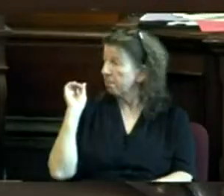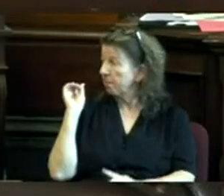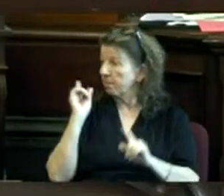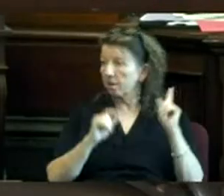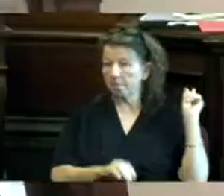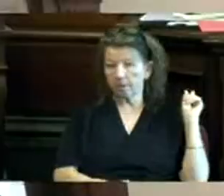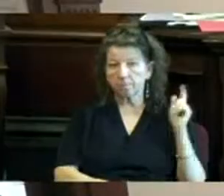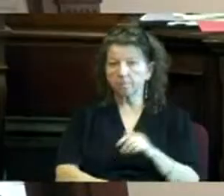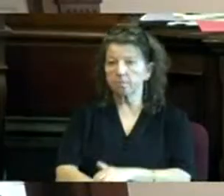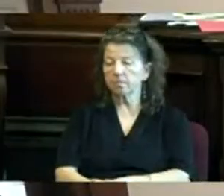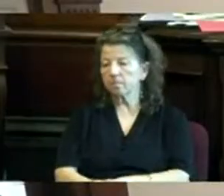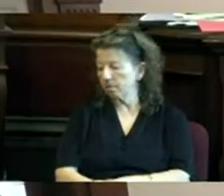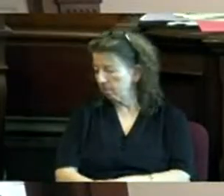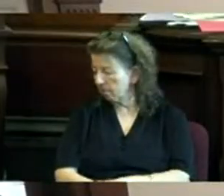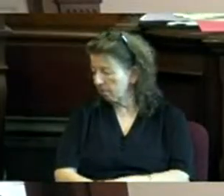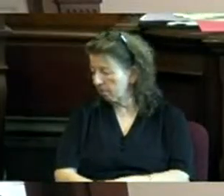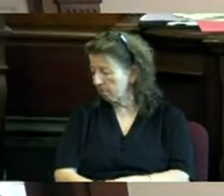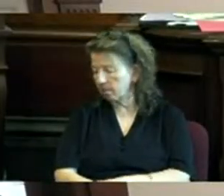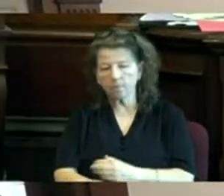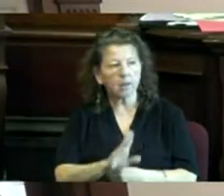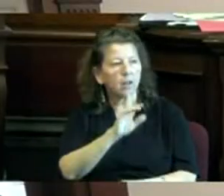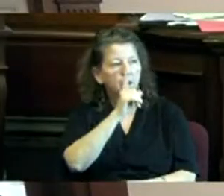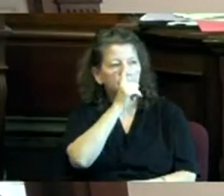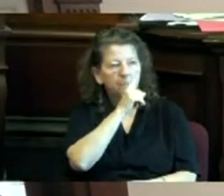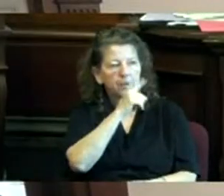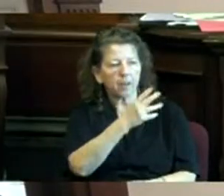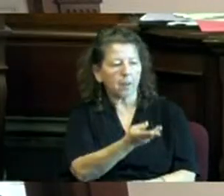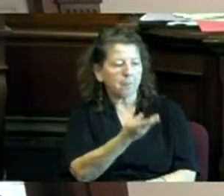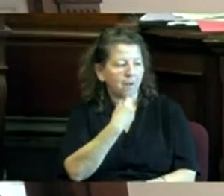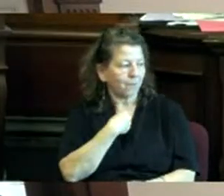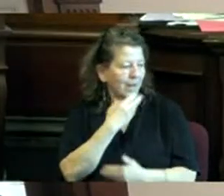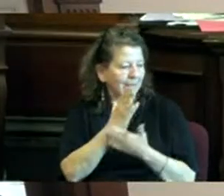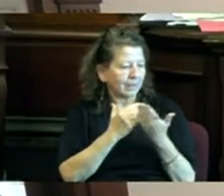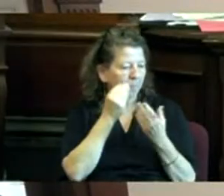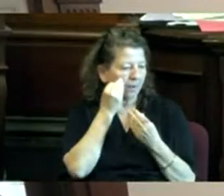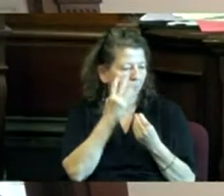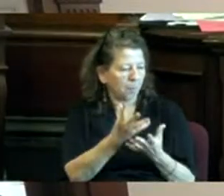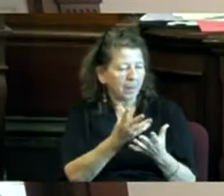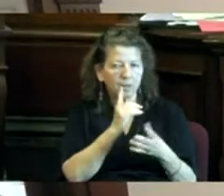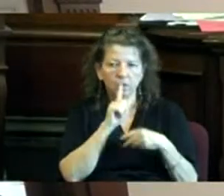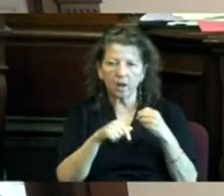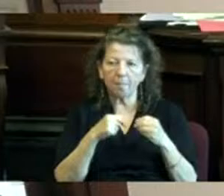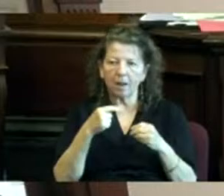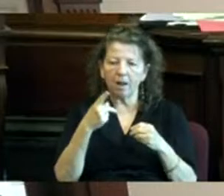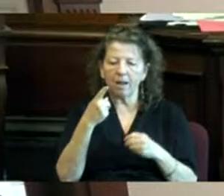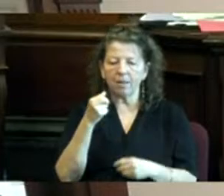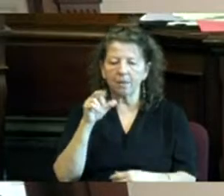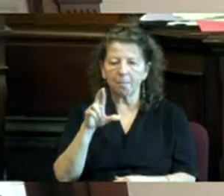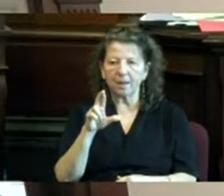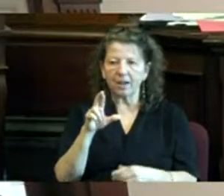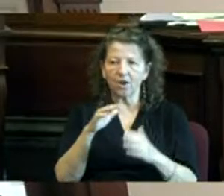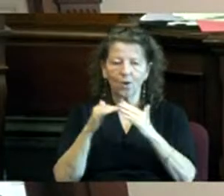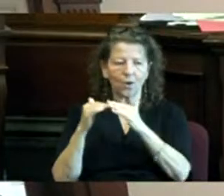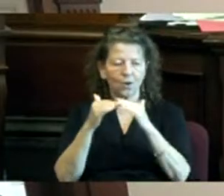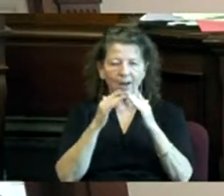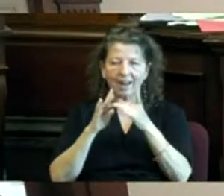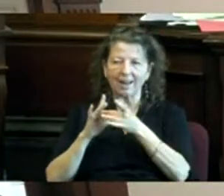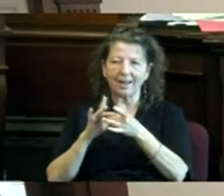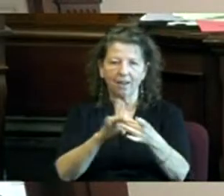questions, comments or concerns? Council member Martin and council member Lupien. Yes. Can